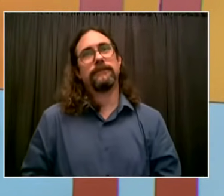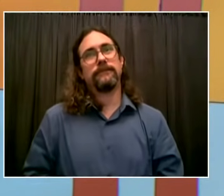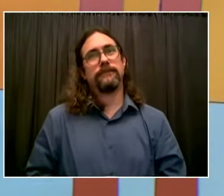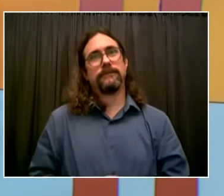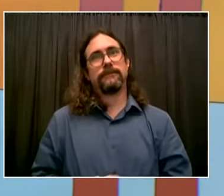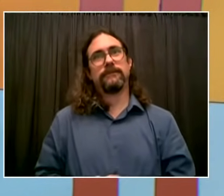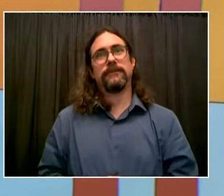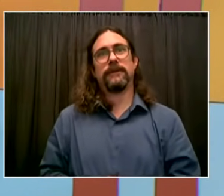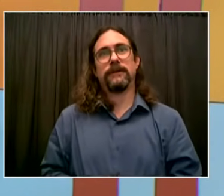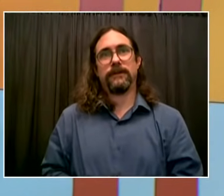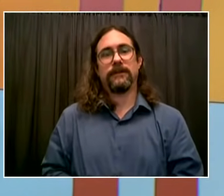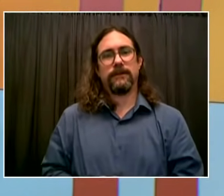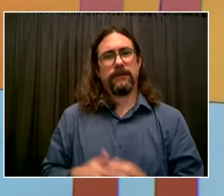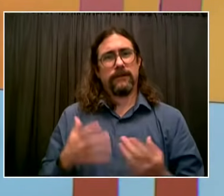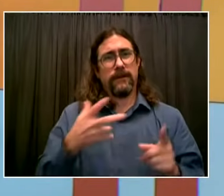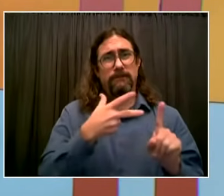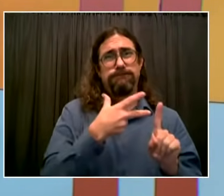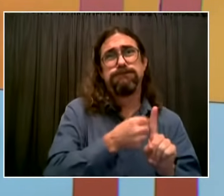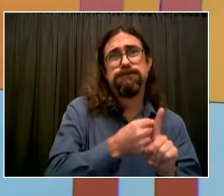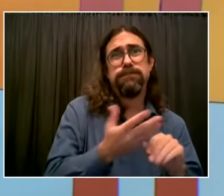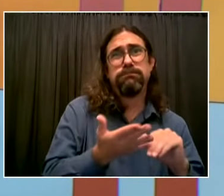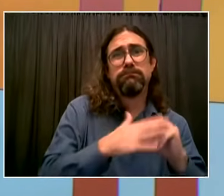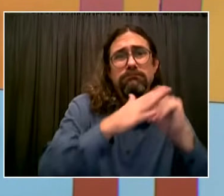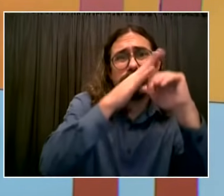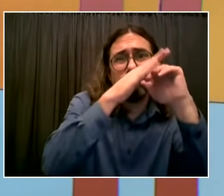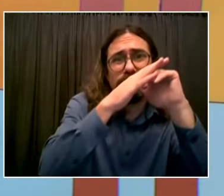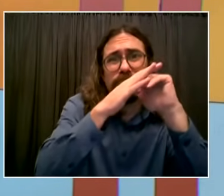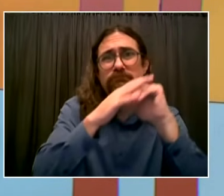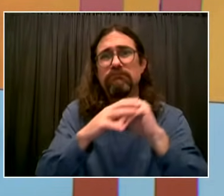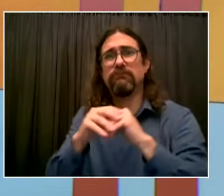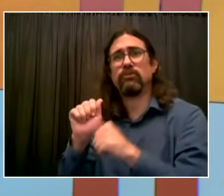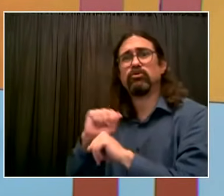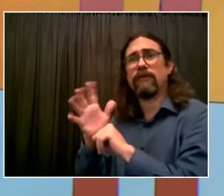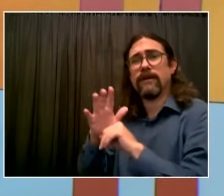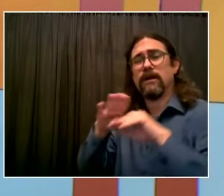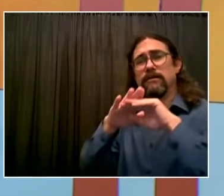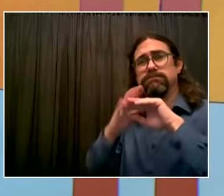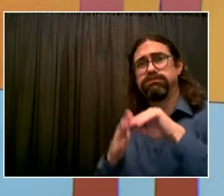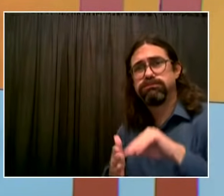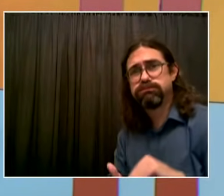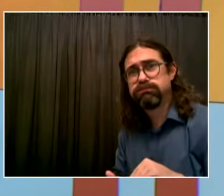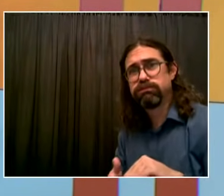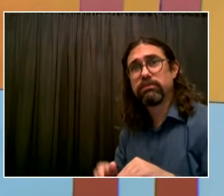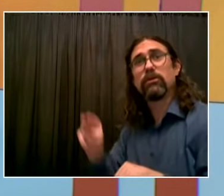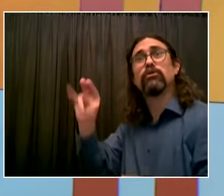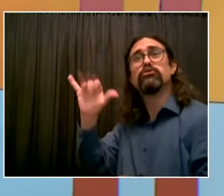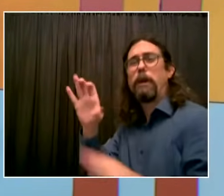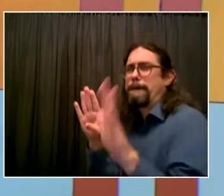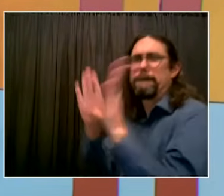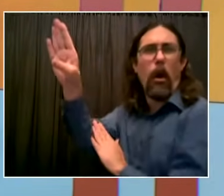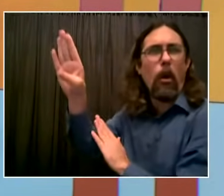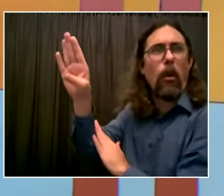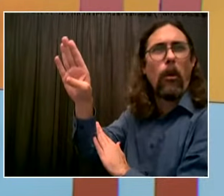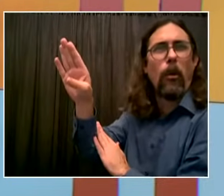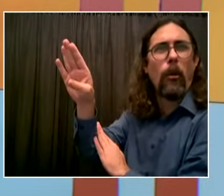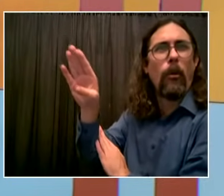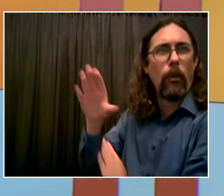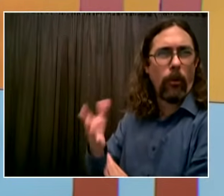WHICH HAS SPED UP OUR RECOVERY. WE DID THAT BY BEING CREATIVE. WE DID THAT BY DOING THINGS WE HAD NEVER DONE FBEORE AND